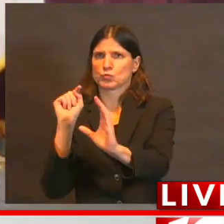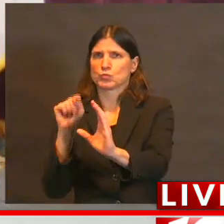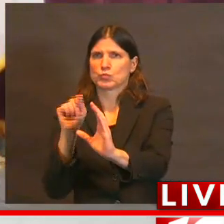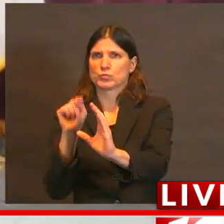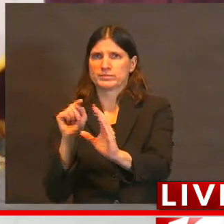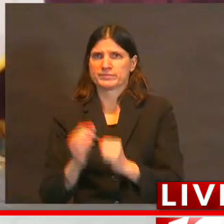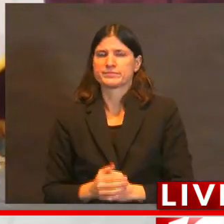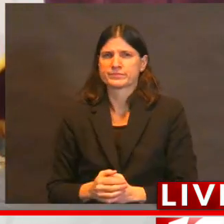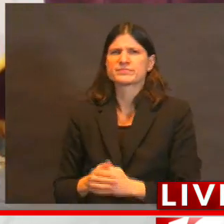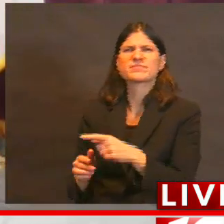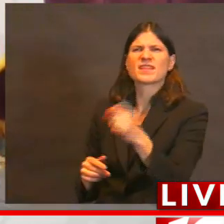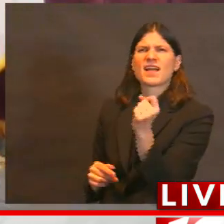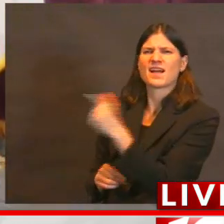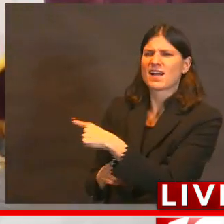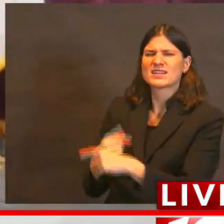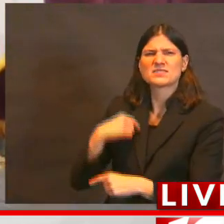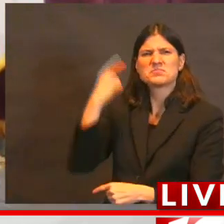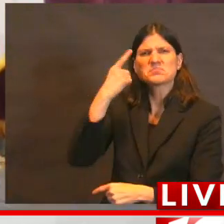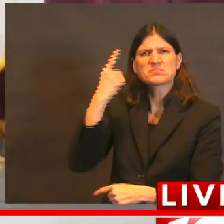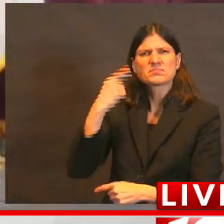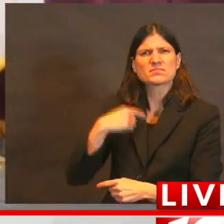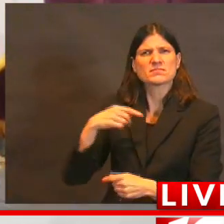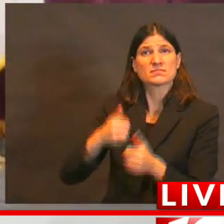2 AS A PRIORITY GROUP THAT WE